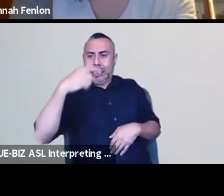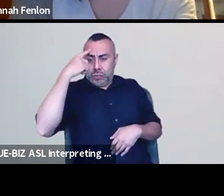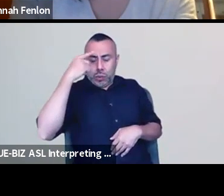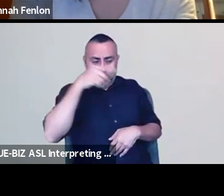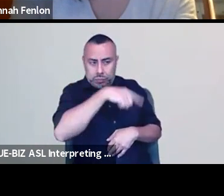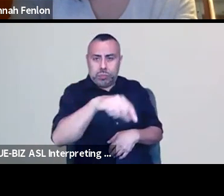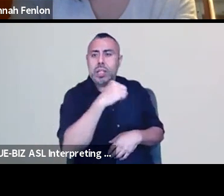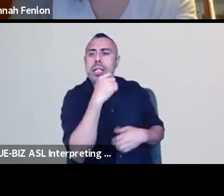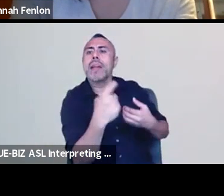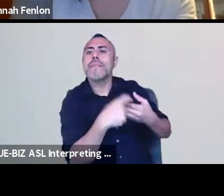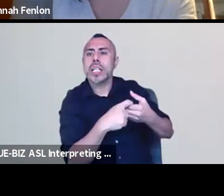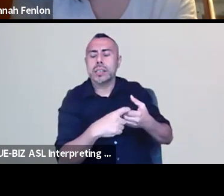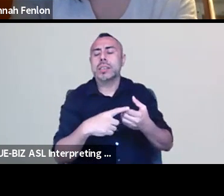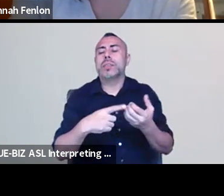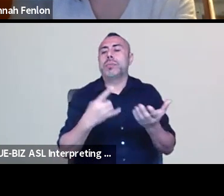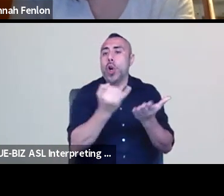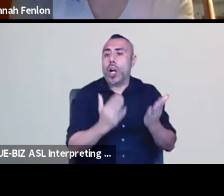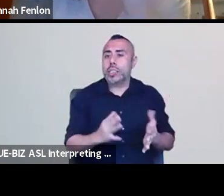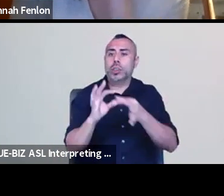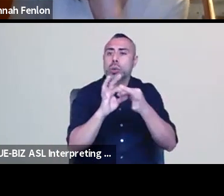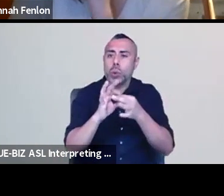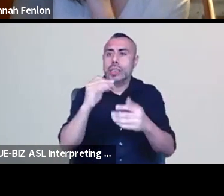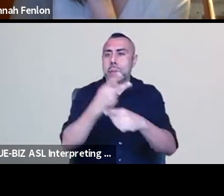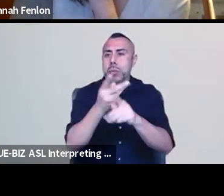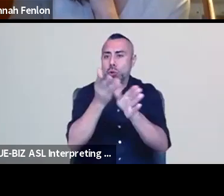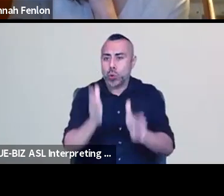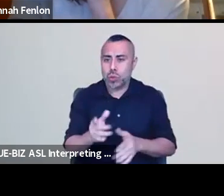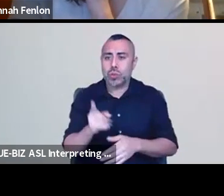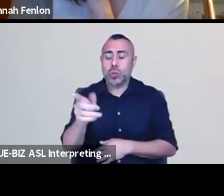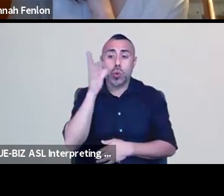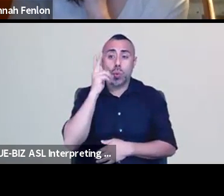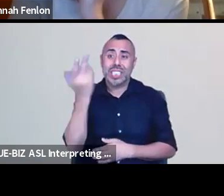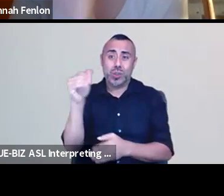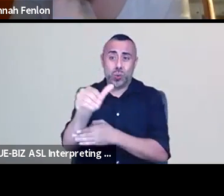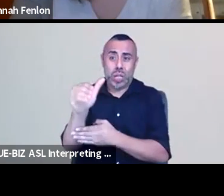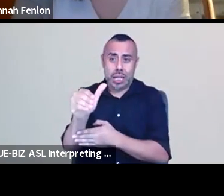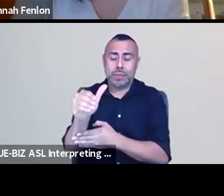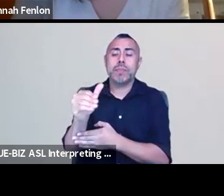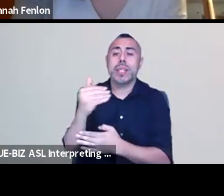So tonight on the resource site, you will see a link to our list of funds raised, who they went to,